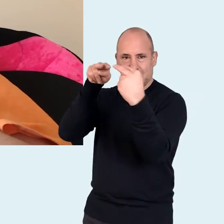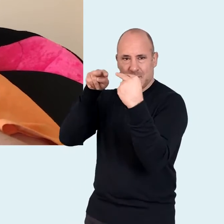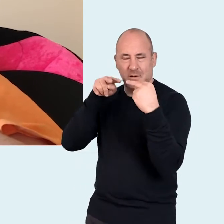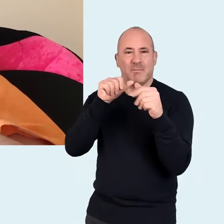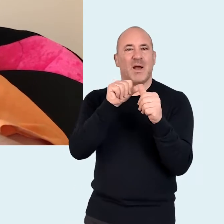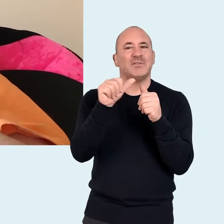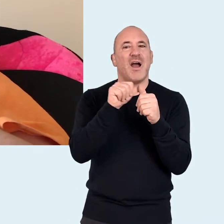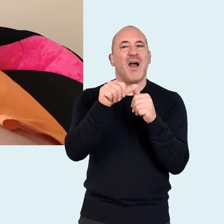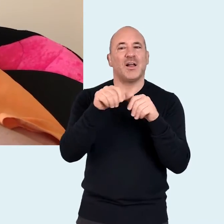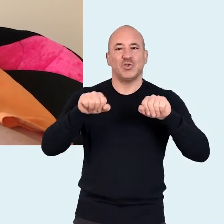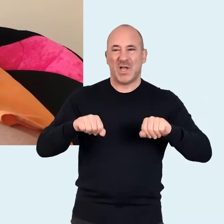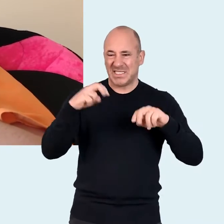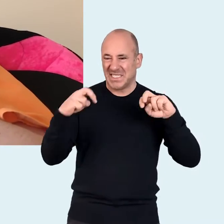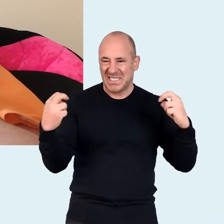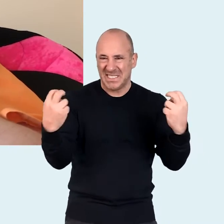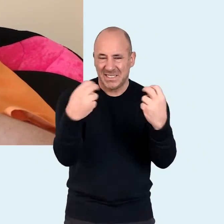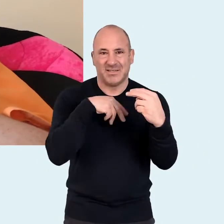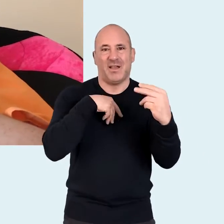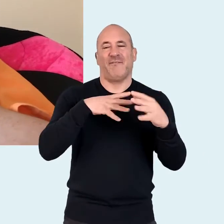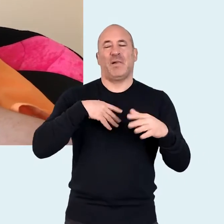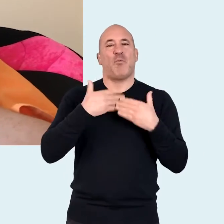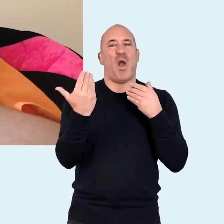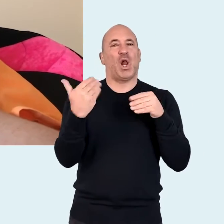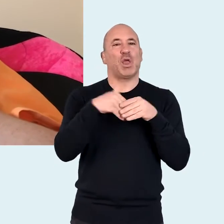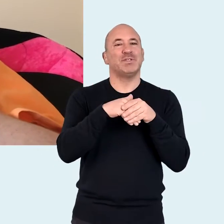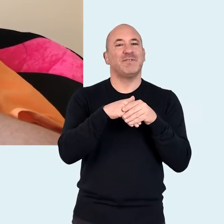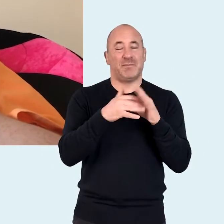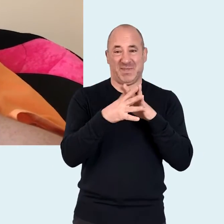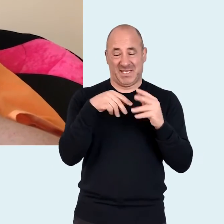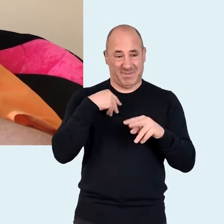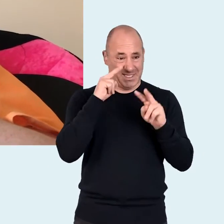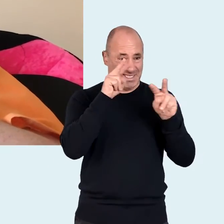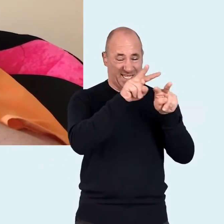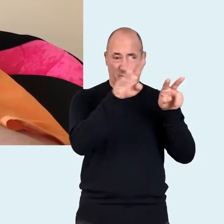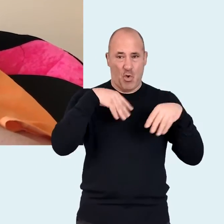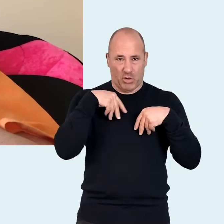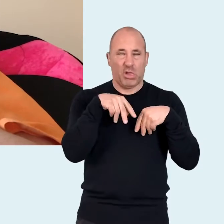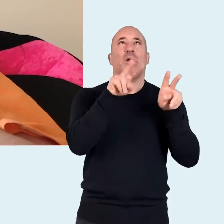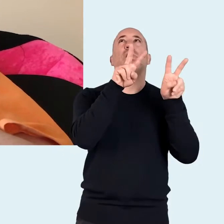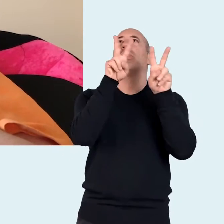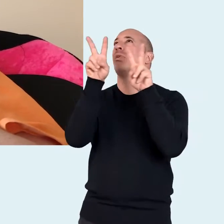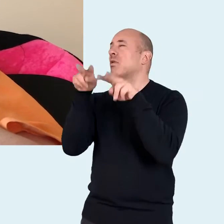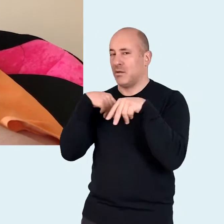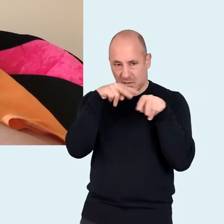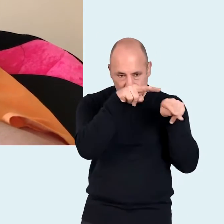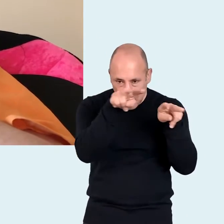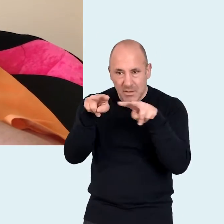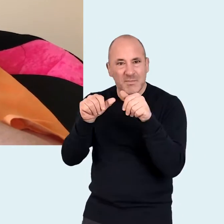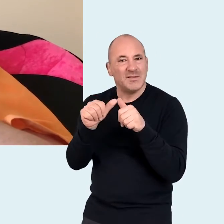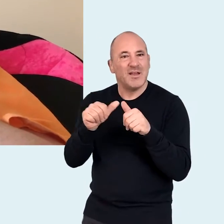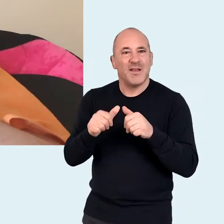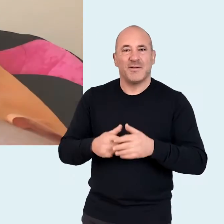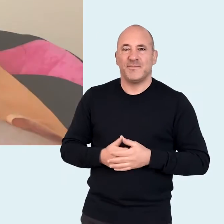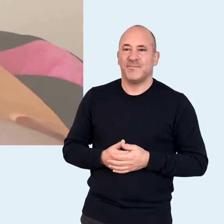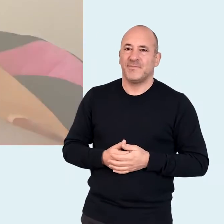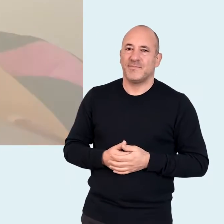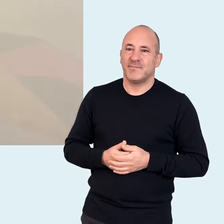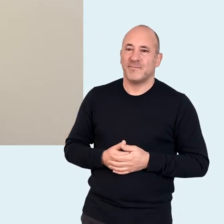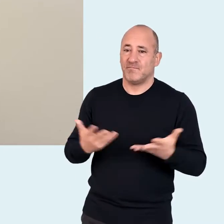chairs when we are talking. It means I can see everybody too.